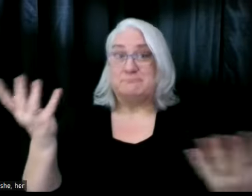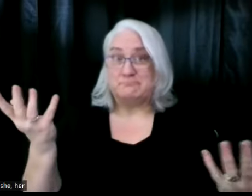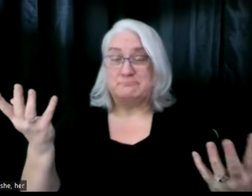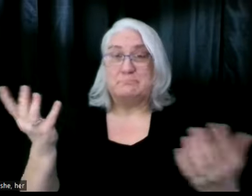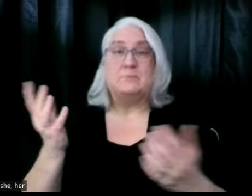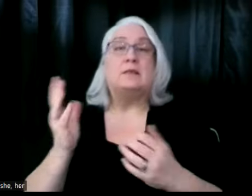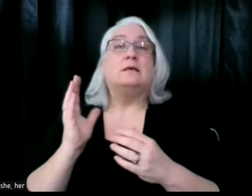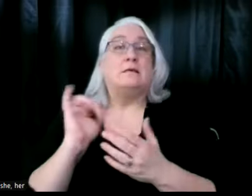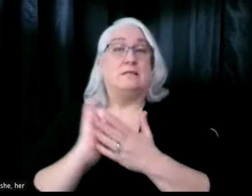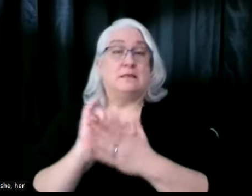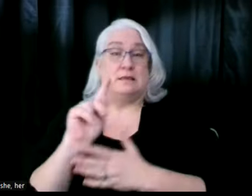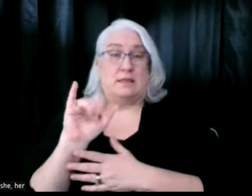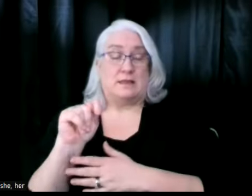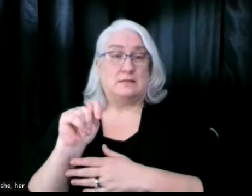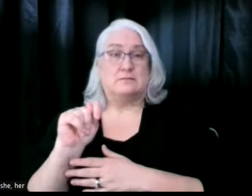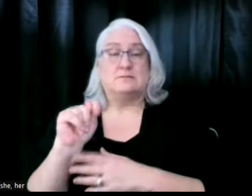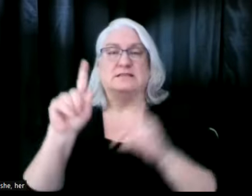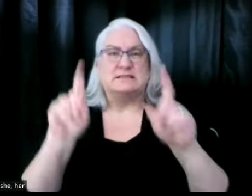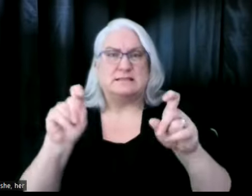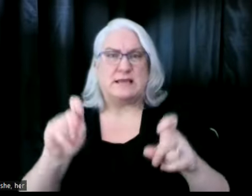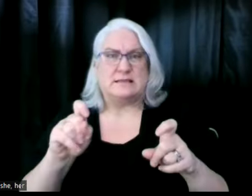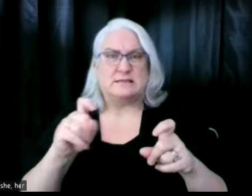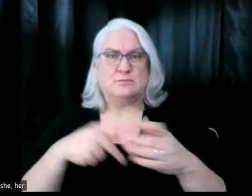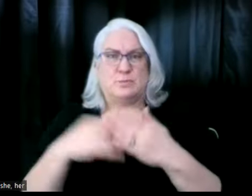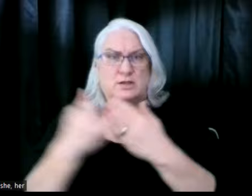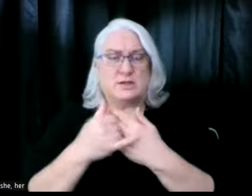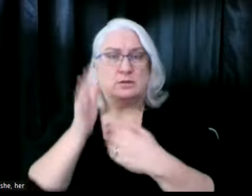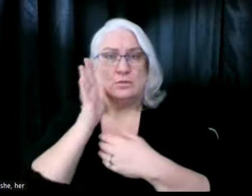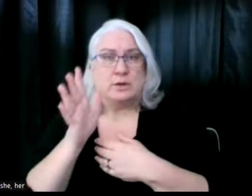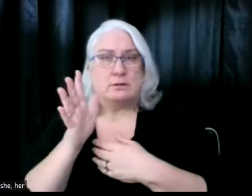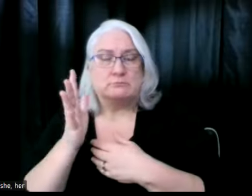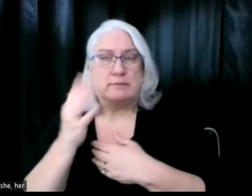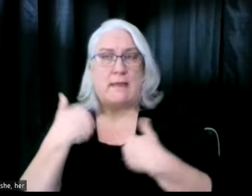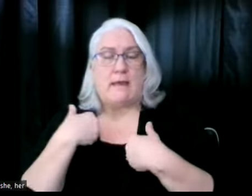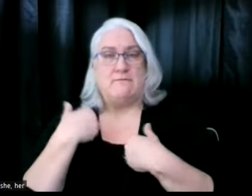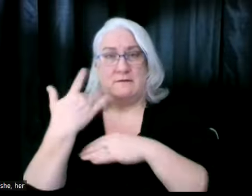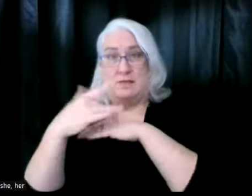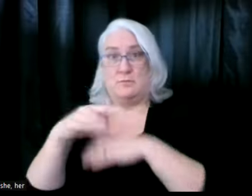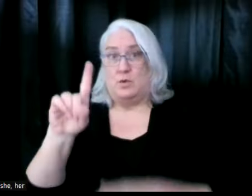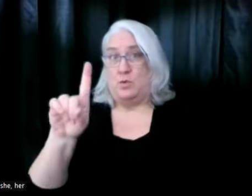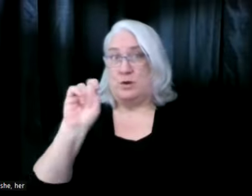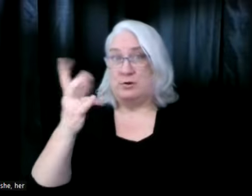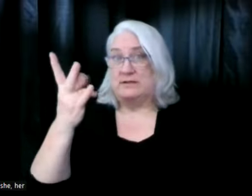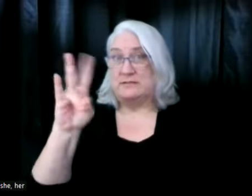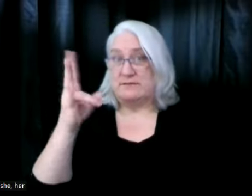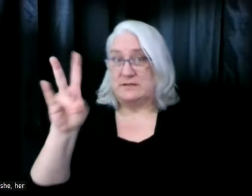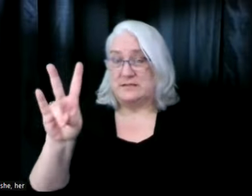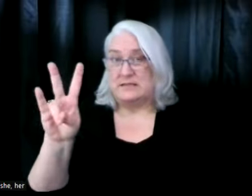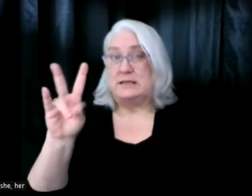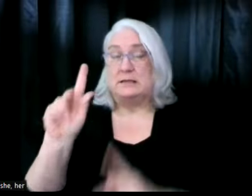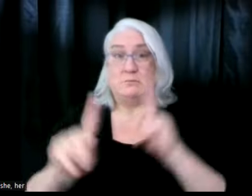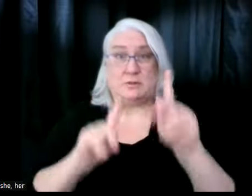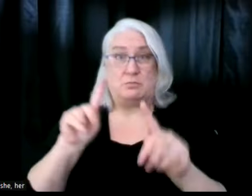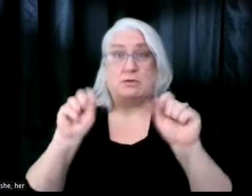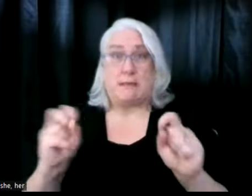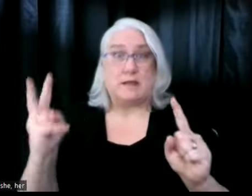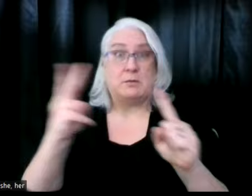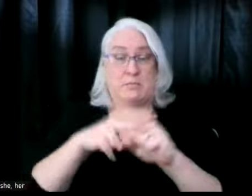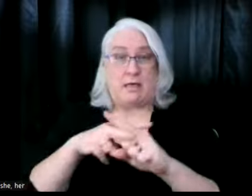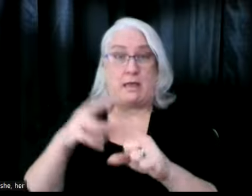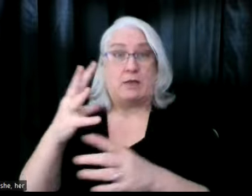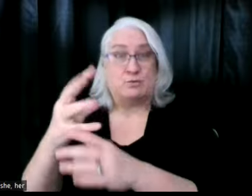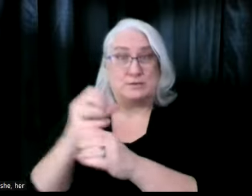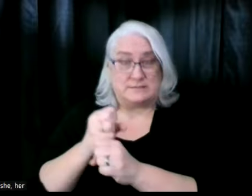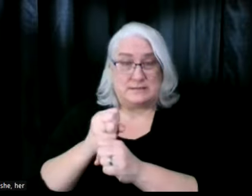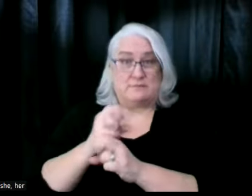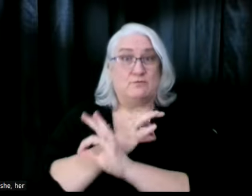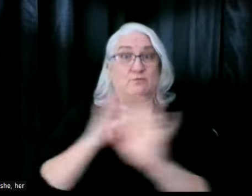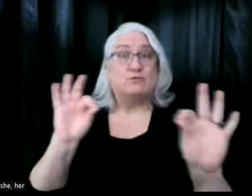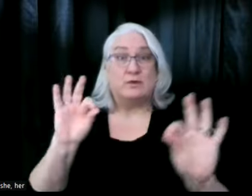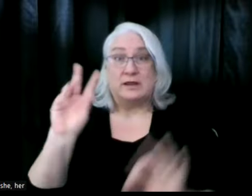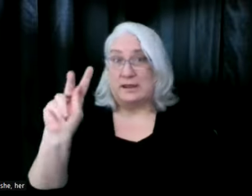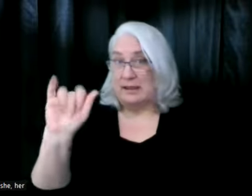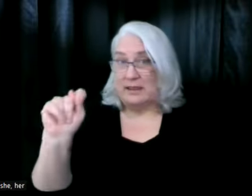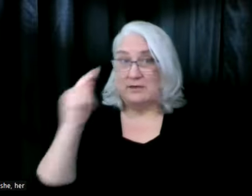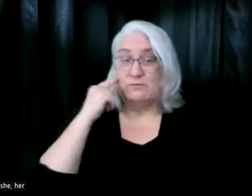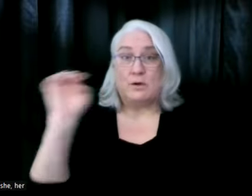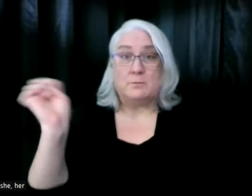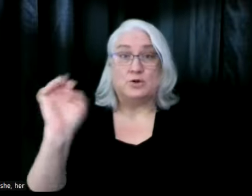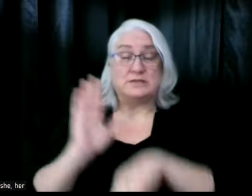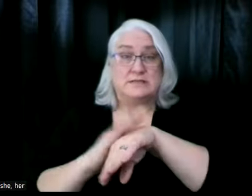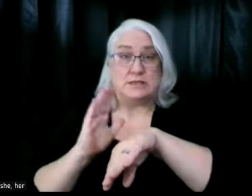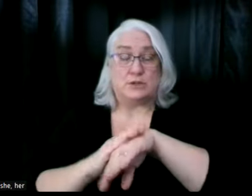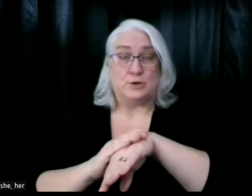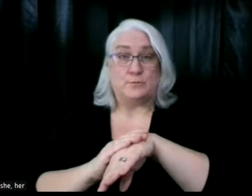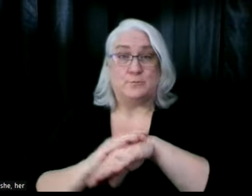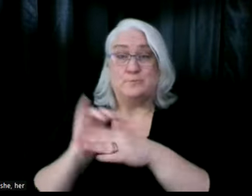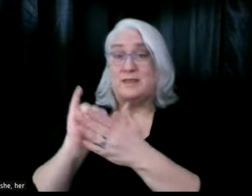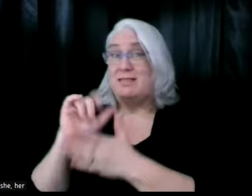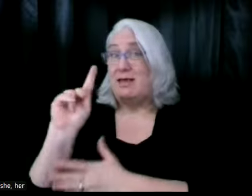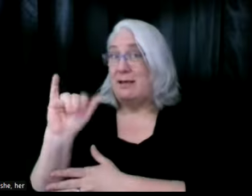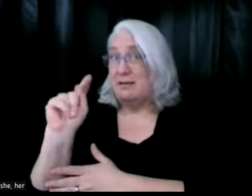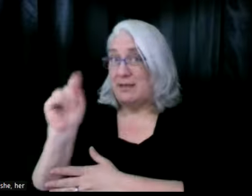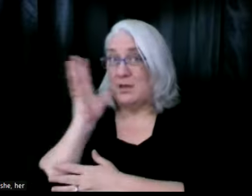That pilot project will have 117 kits available for people to apply to receive free kits for emergency alerting kits.